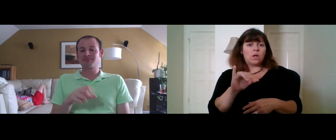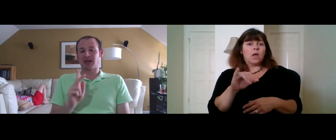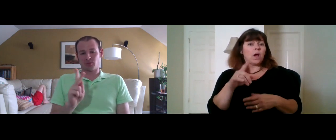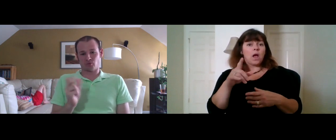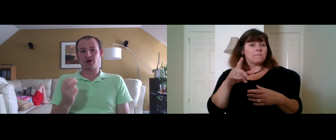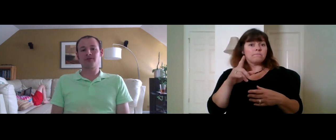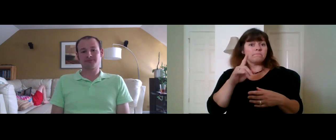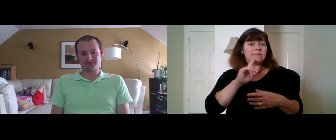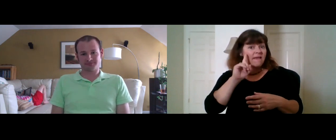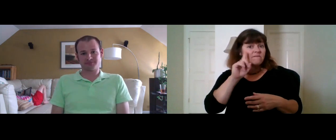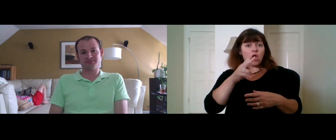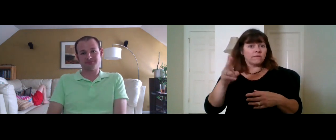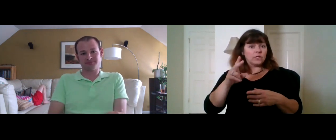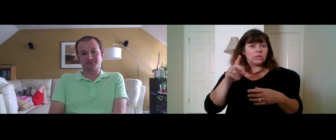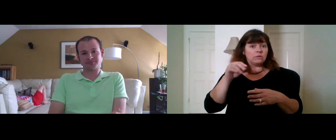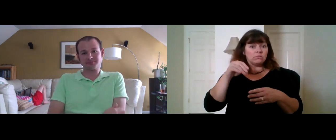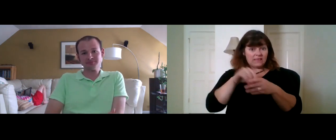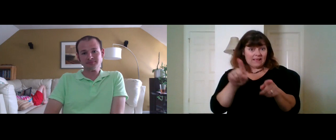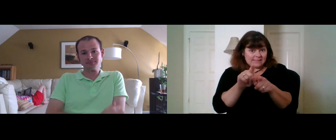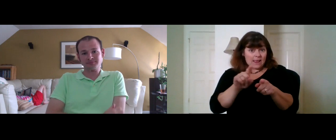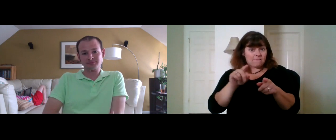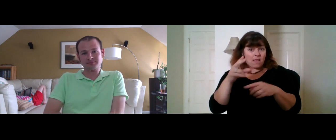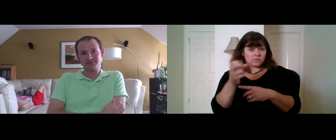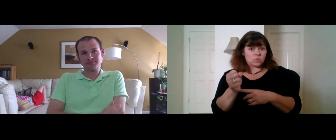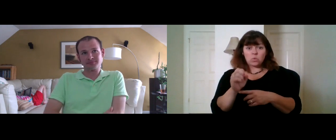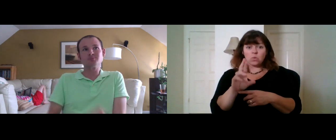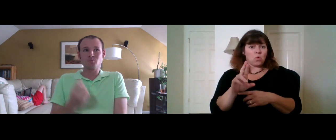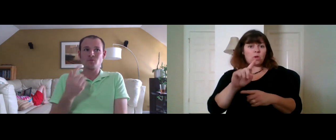Yes, K through 12 Were there other deaf and hard of hearing students in the same high school?